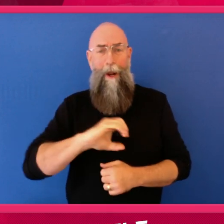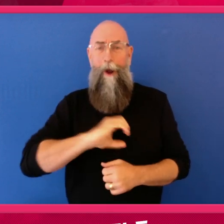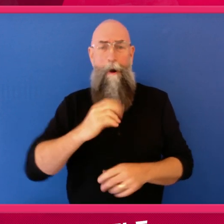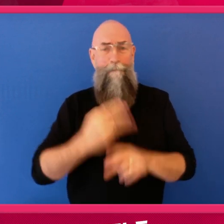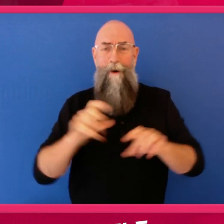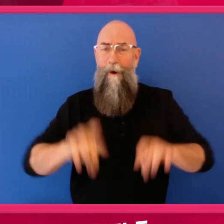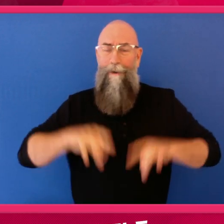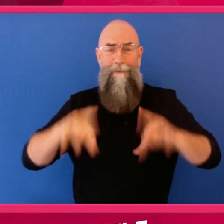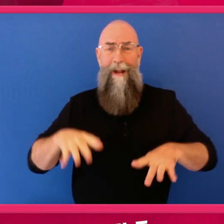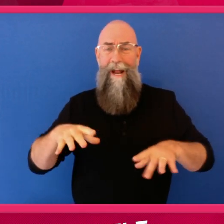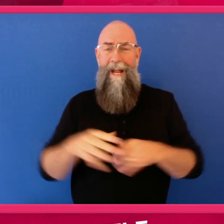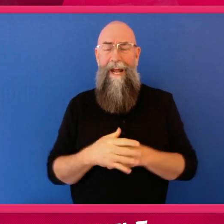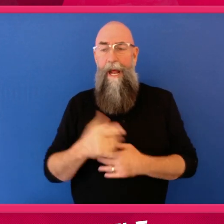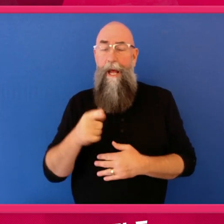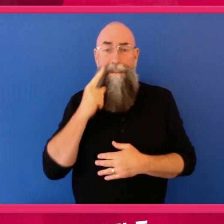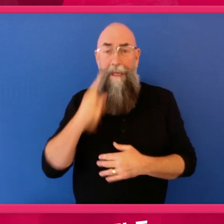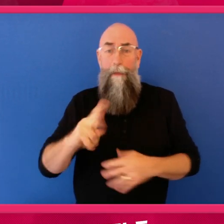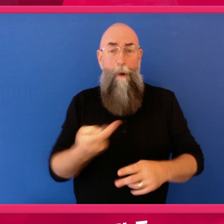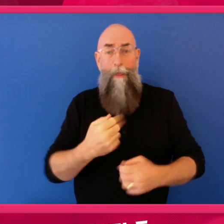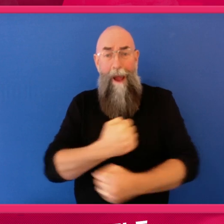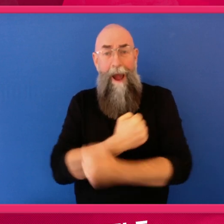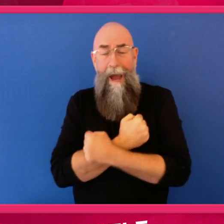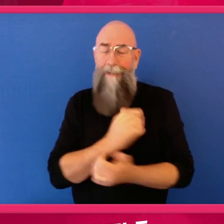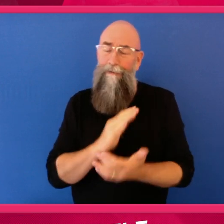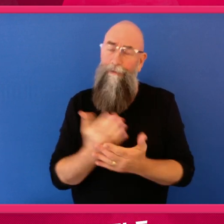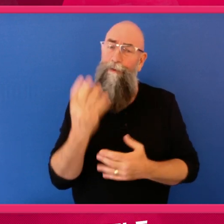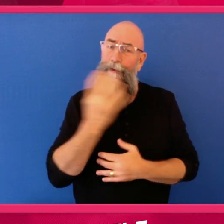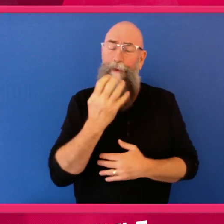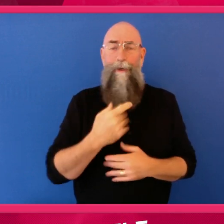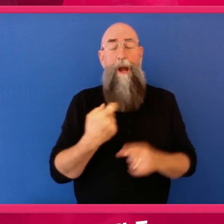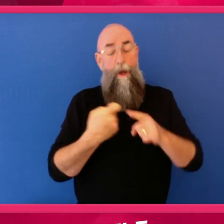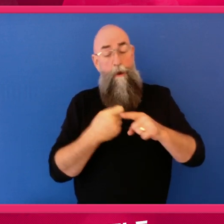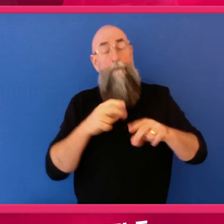of them hugging as well. Beautiful. My best of the rest, I have to go to Will Martin,